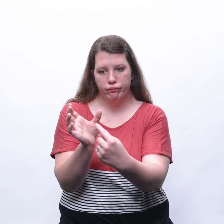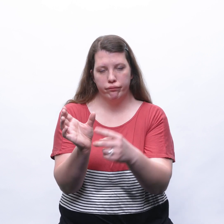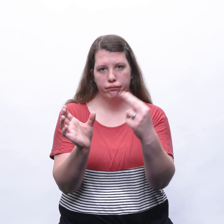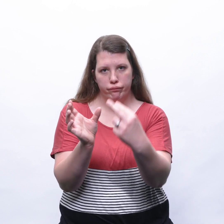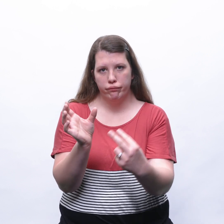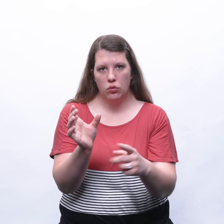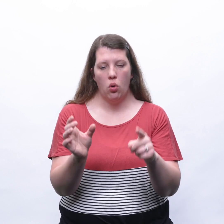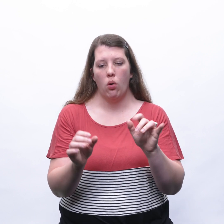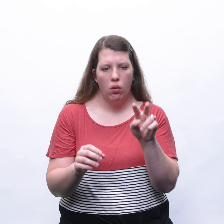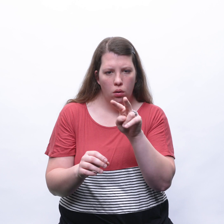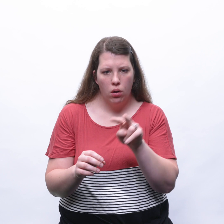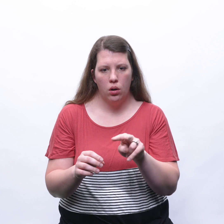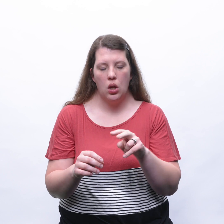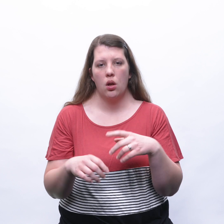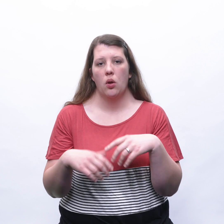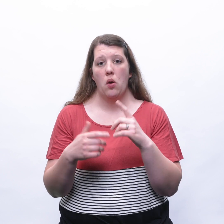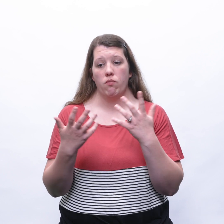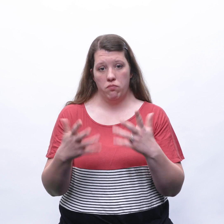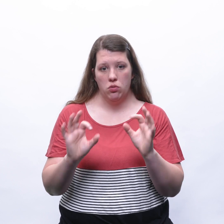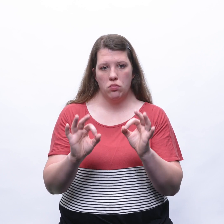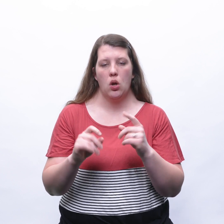that I'm deaf. And they read what I had to say.